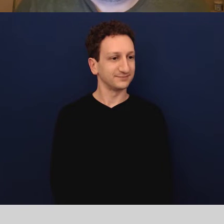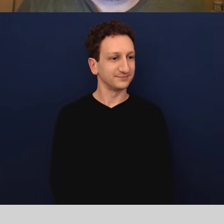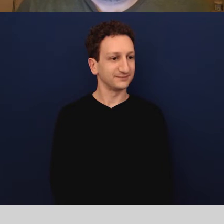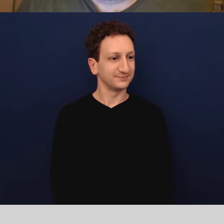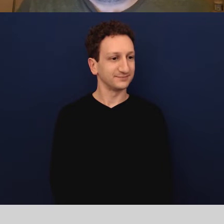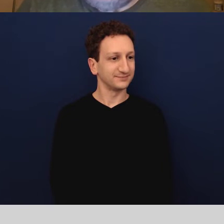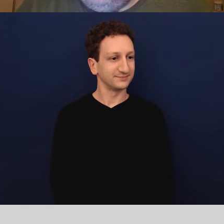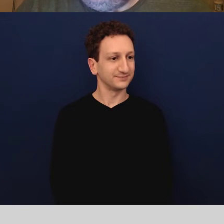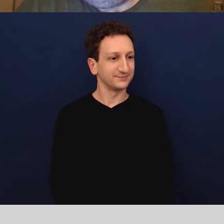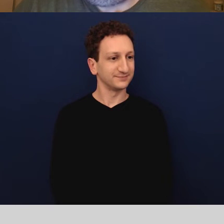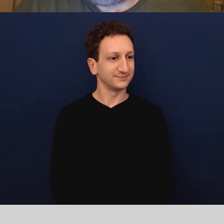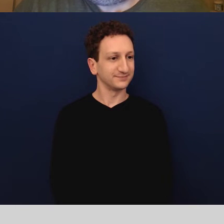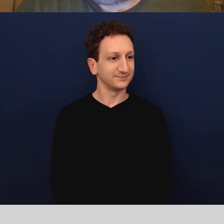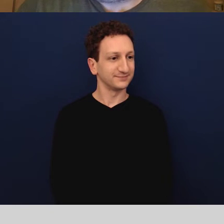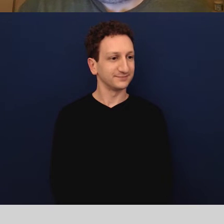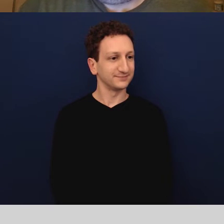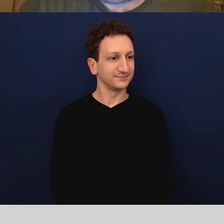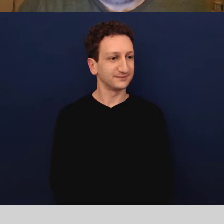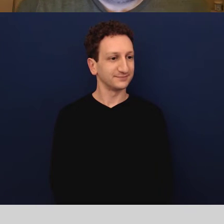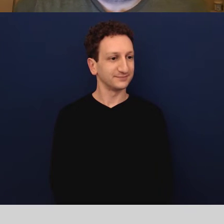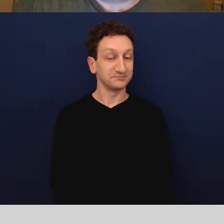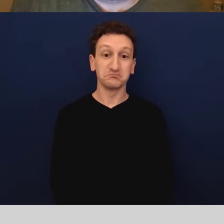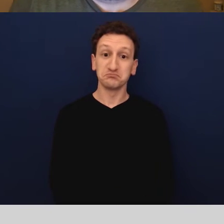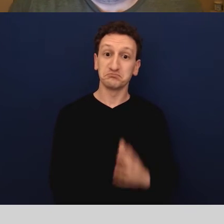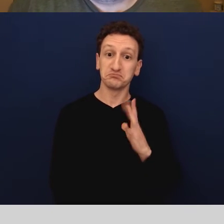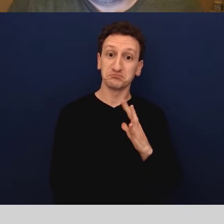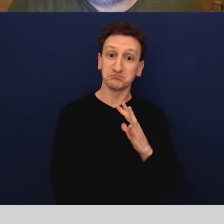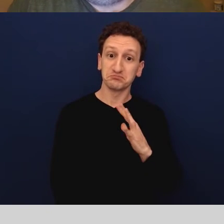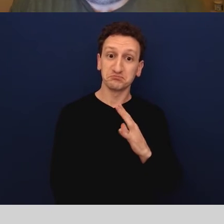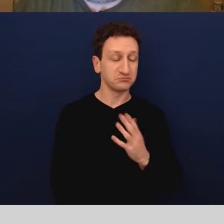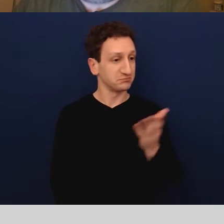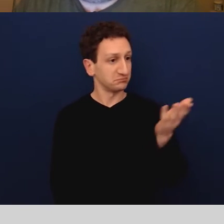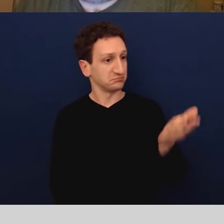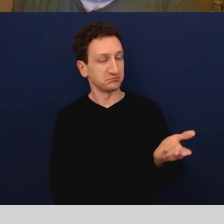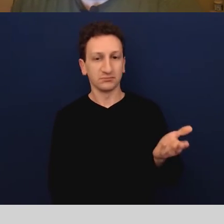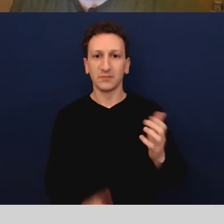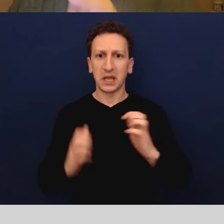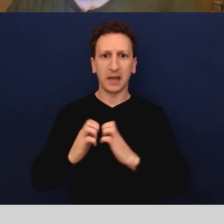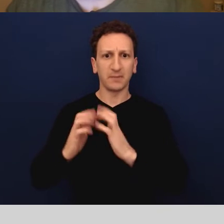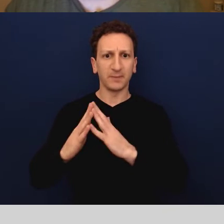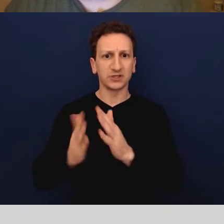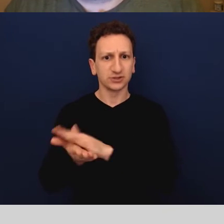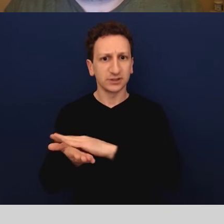So now this sounds pretty cool. We have implemented, we also made it as an explicit variant